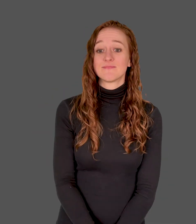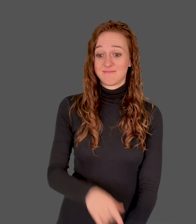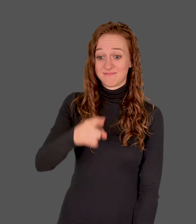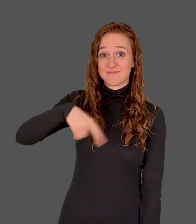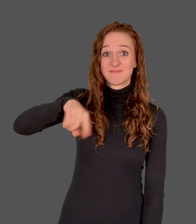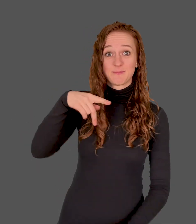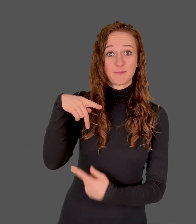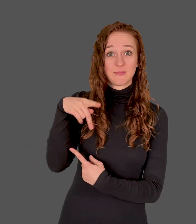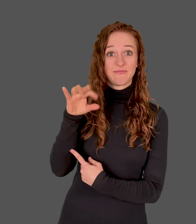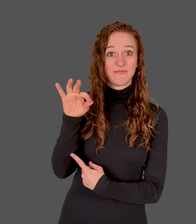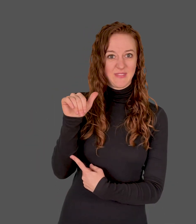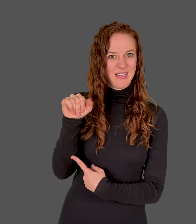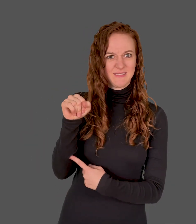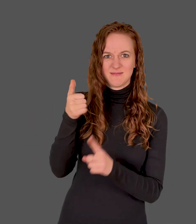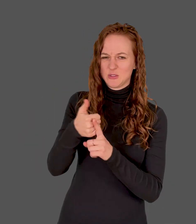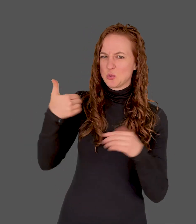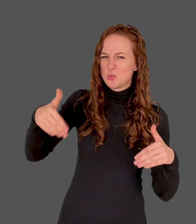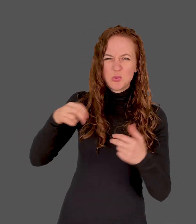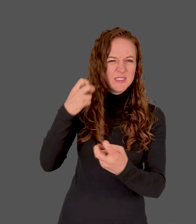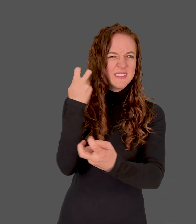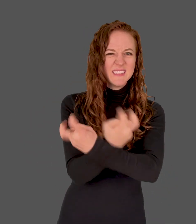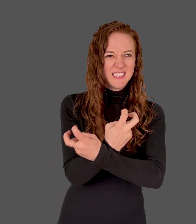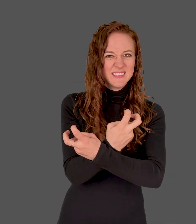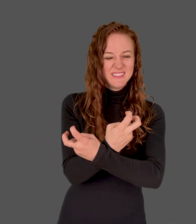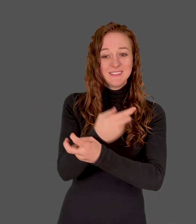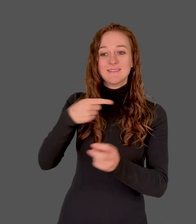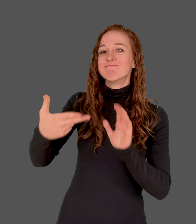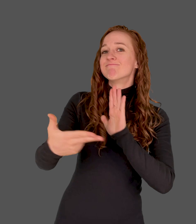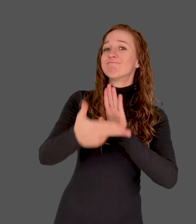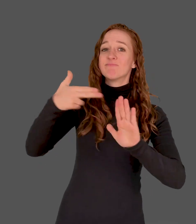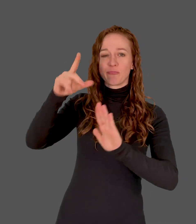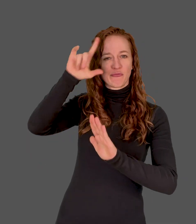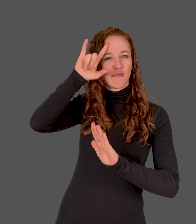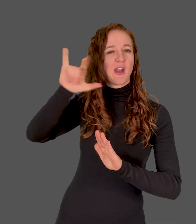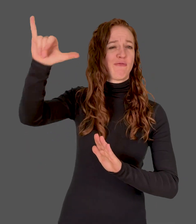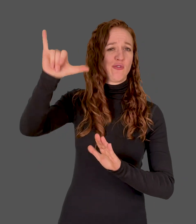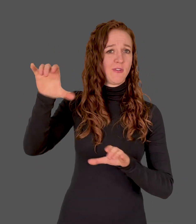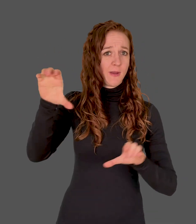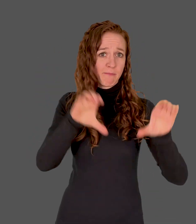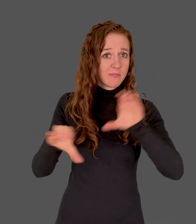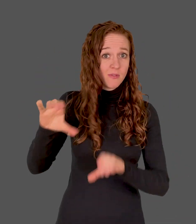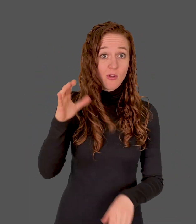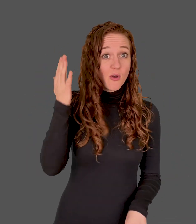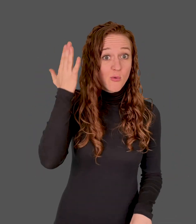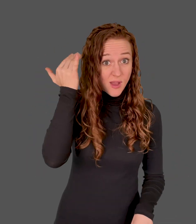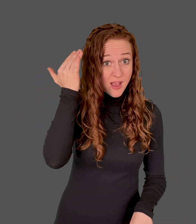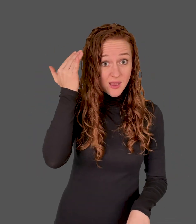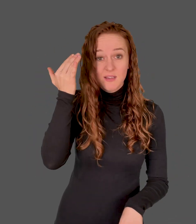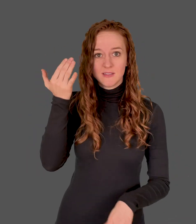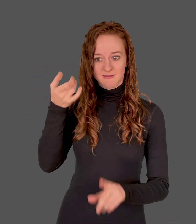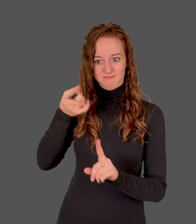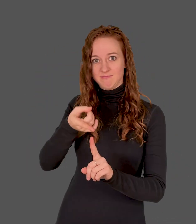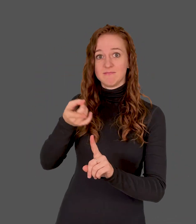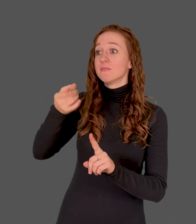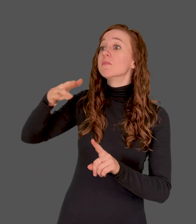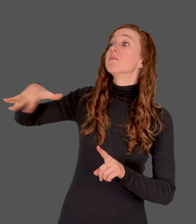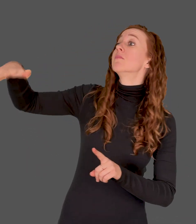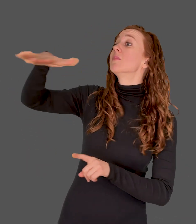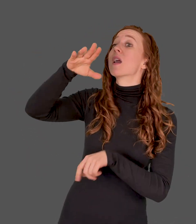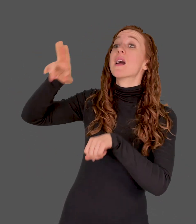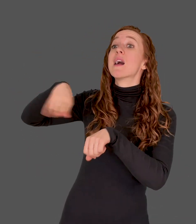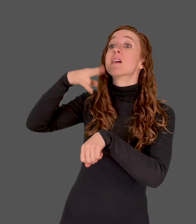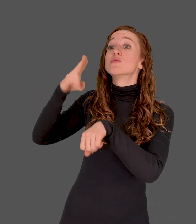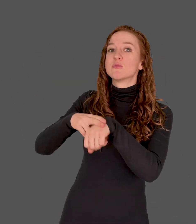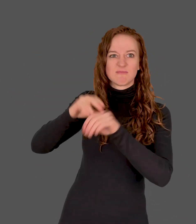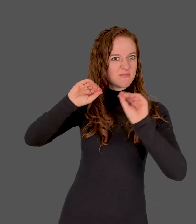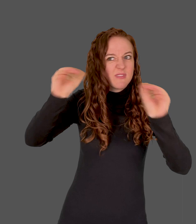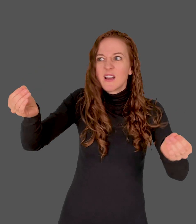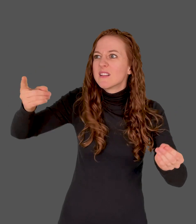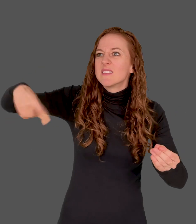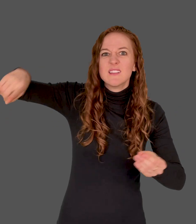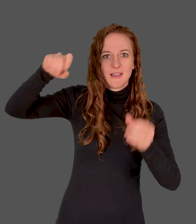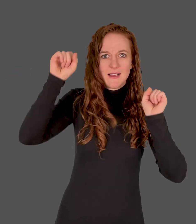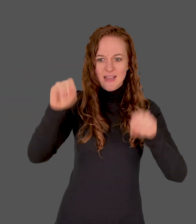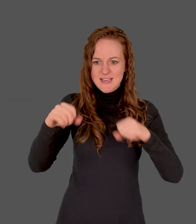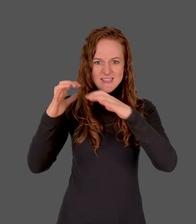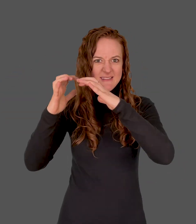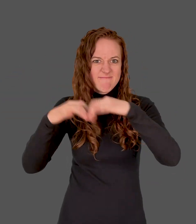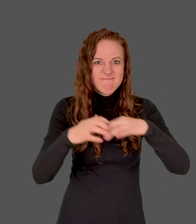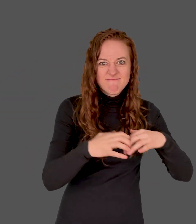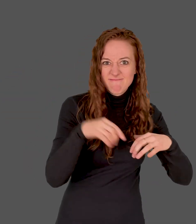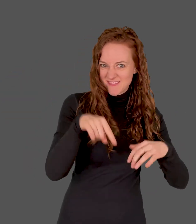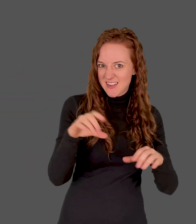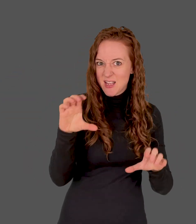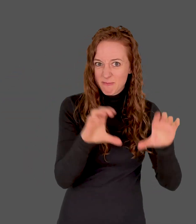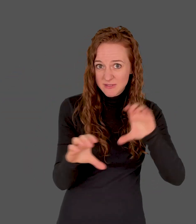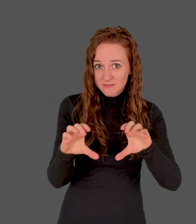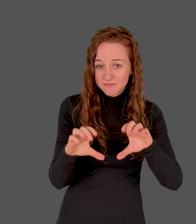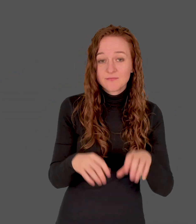These chemicals are toxic and are dubbed as ‘forever chemicals’ because they cannot be broken down naturally.